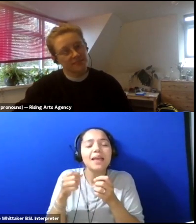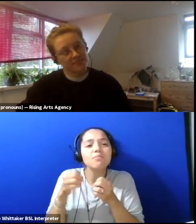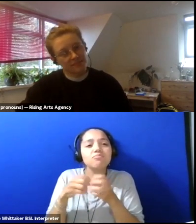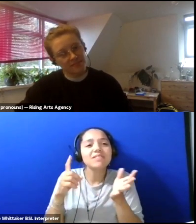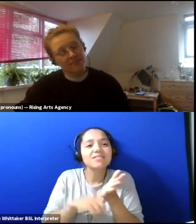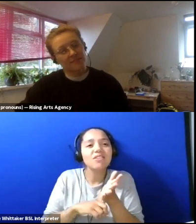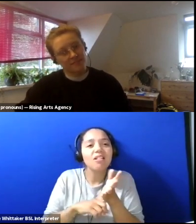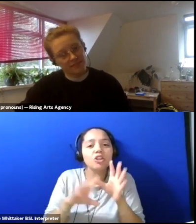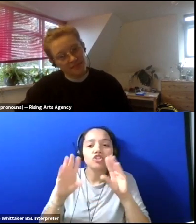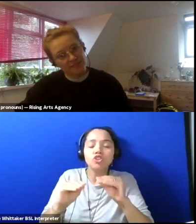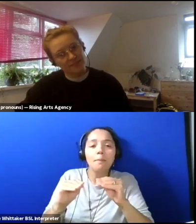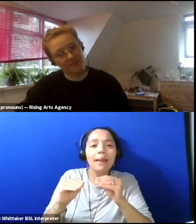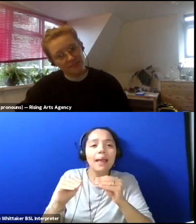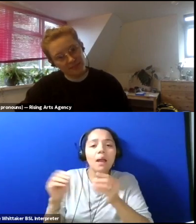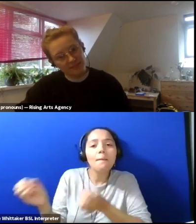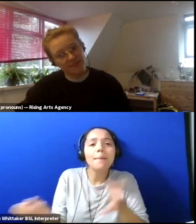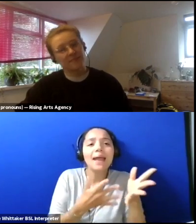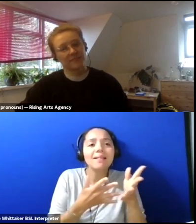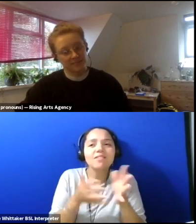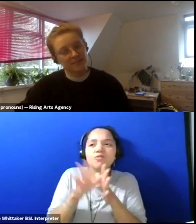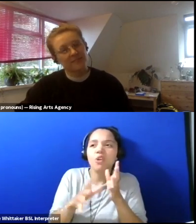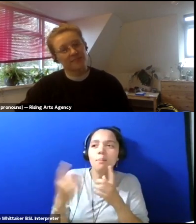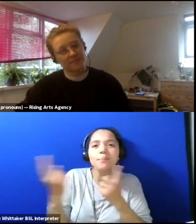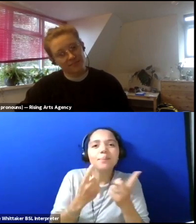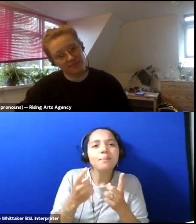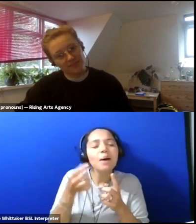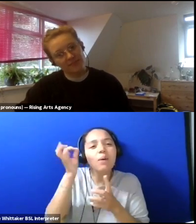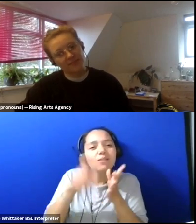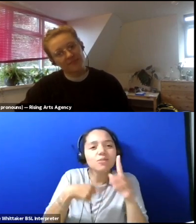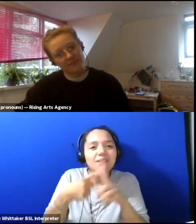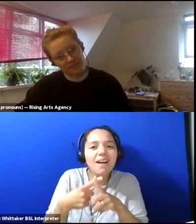stopping bailiffs coming after council tax, a campaigner around getting cleaner